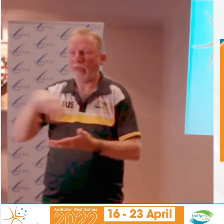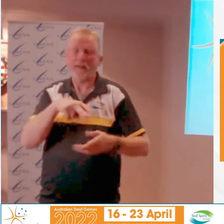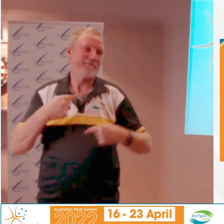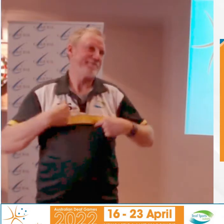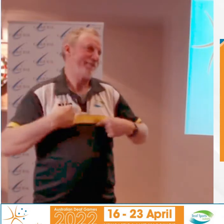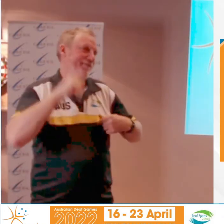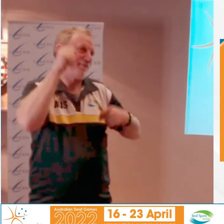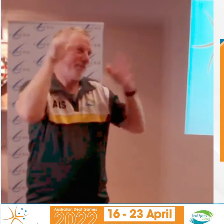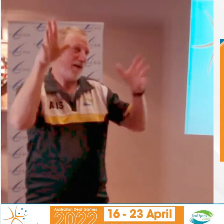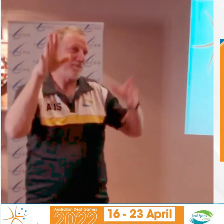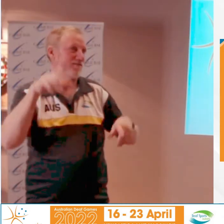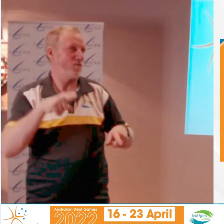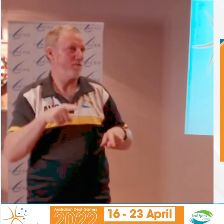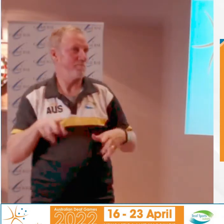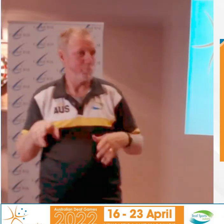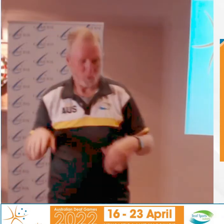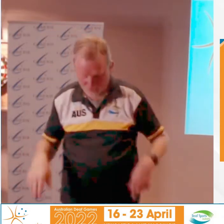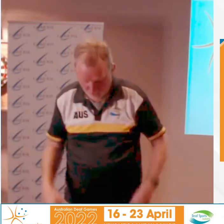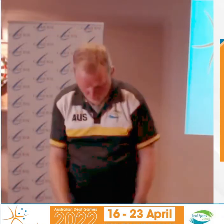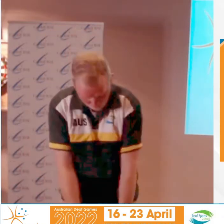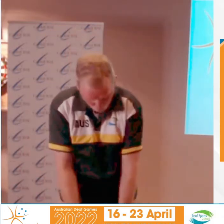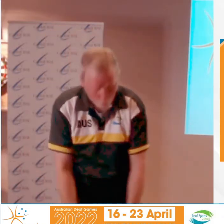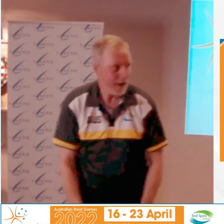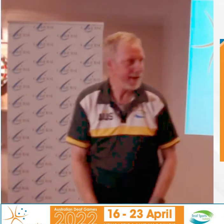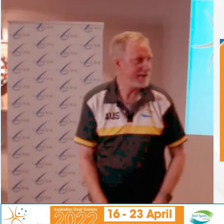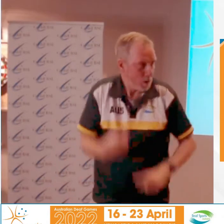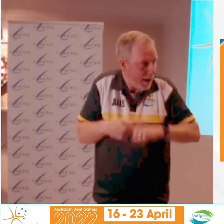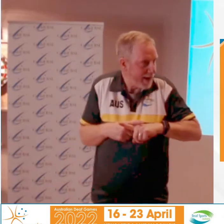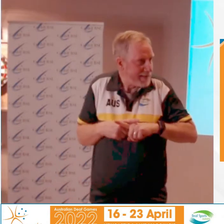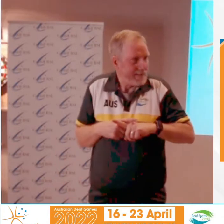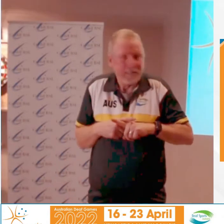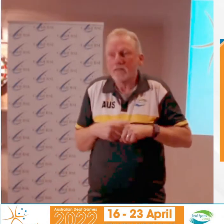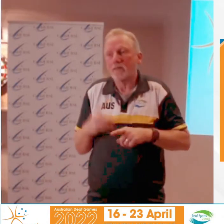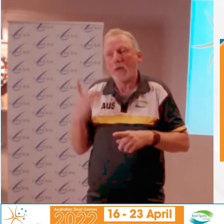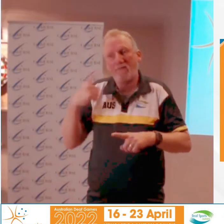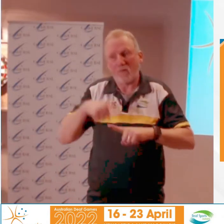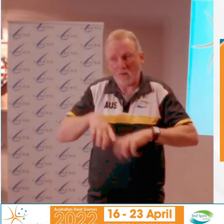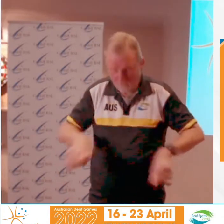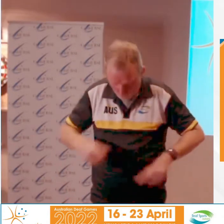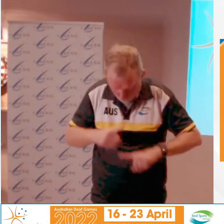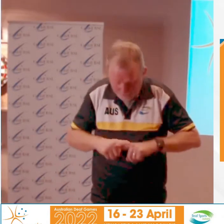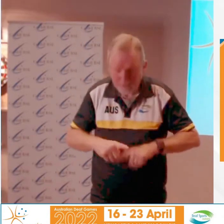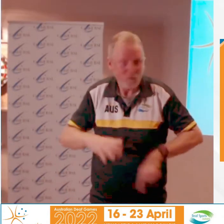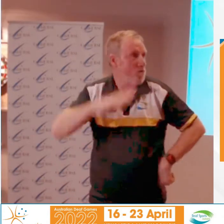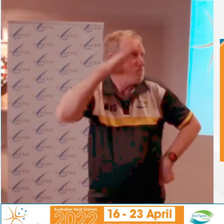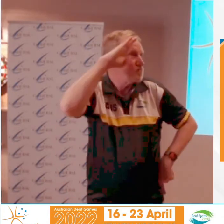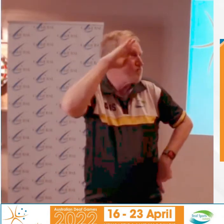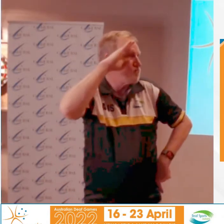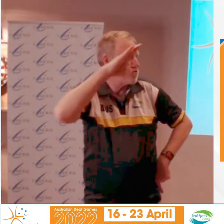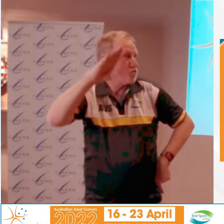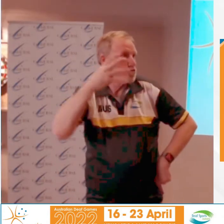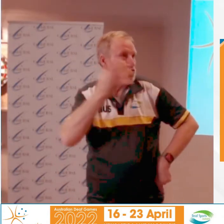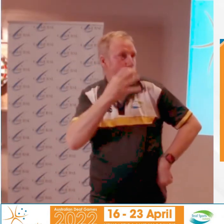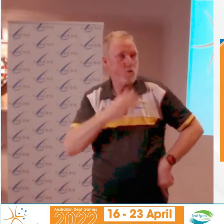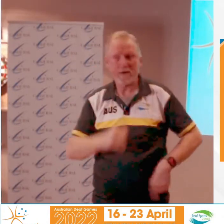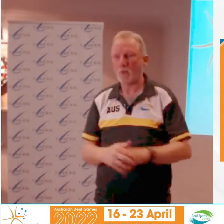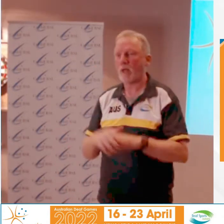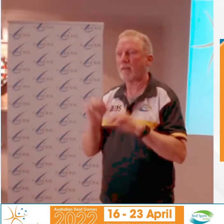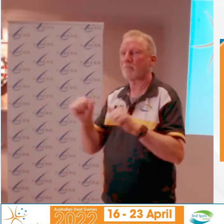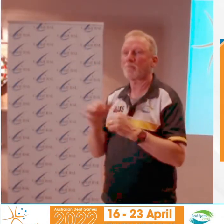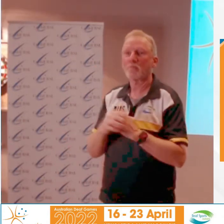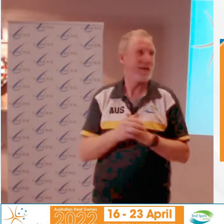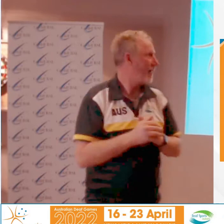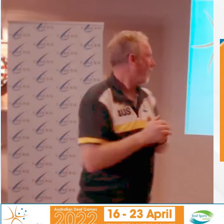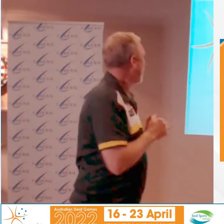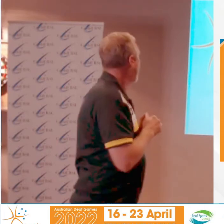making sure i'm in the right position i'm being told by lauren to stay on my spot thank you lauren